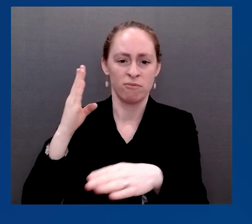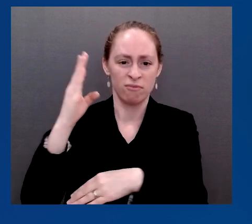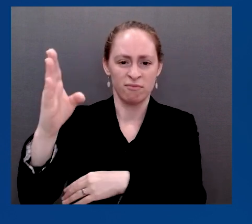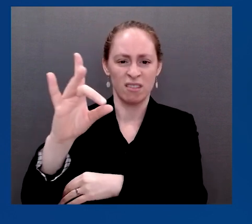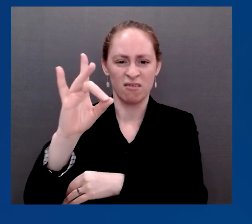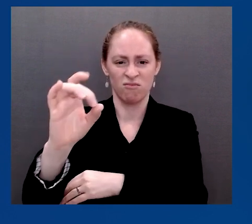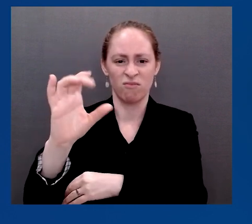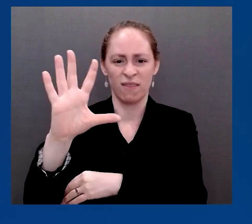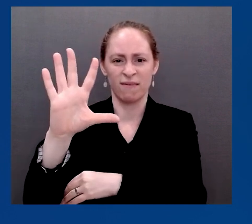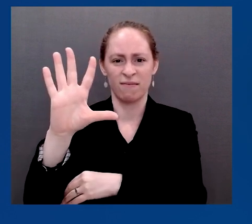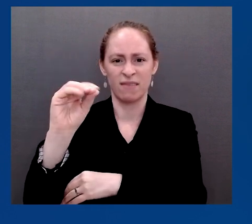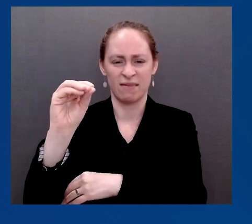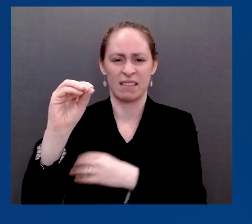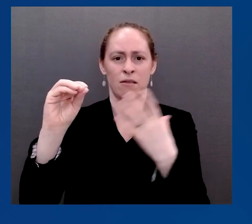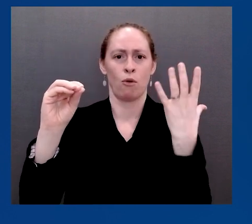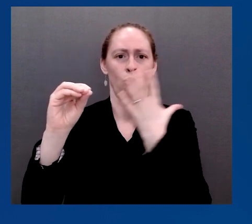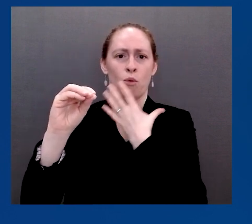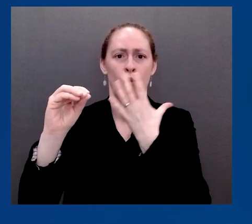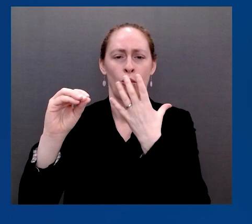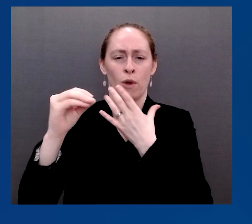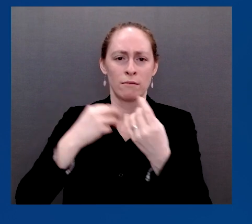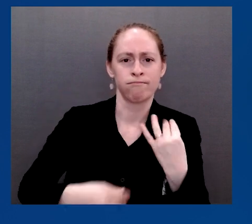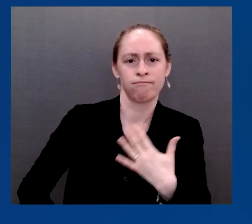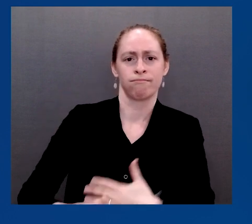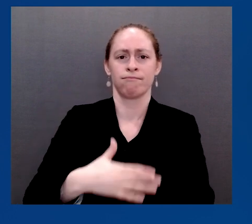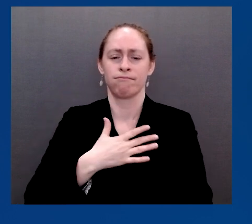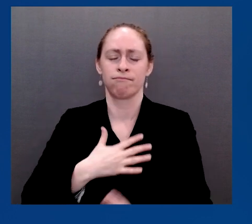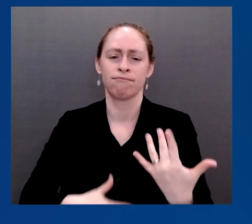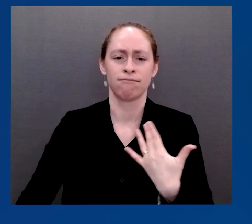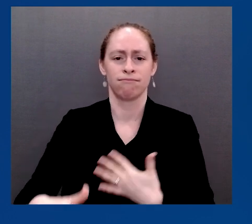it is still at a high level of 136 --